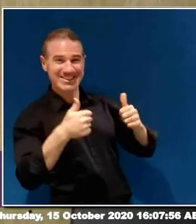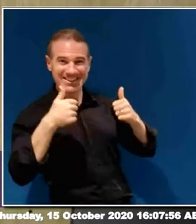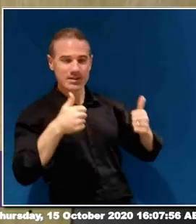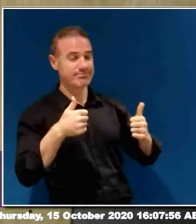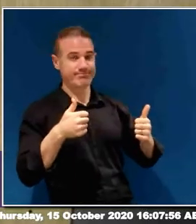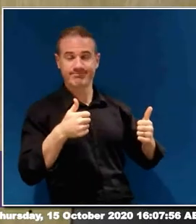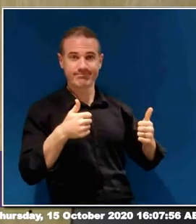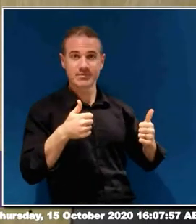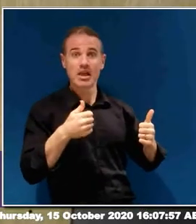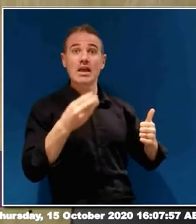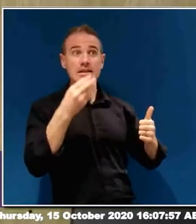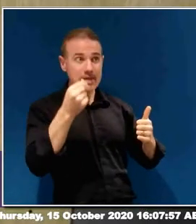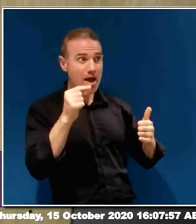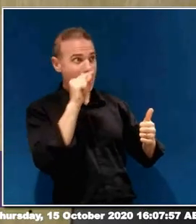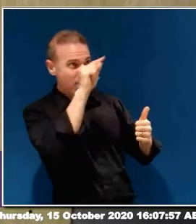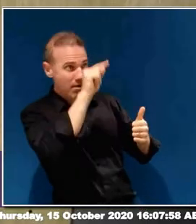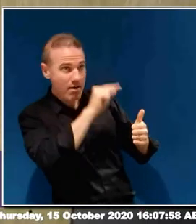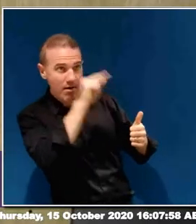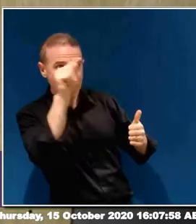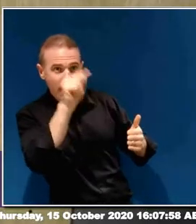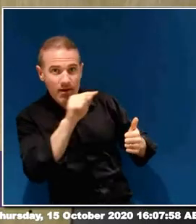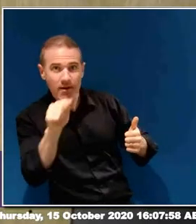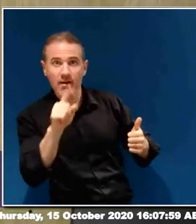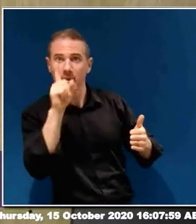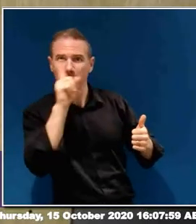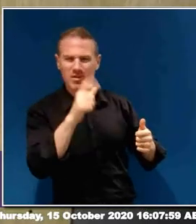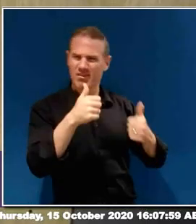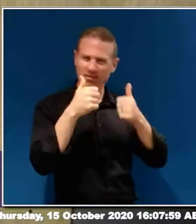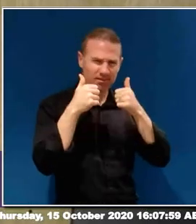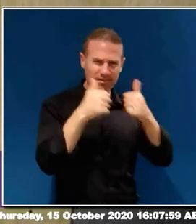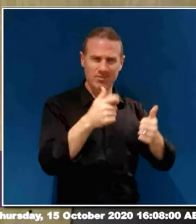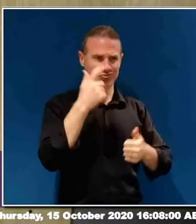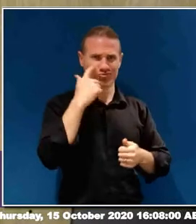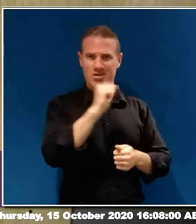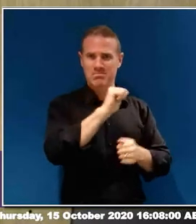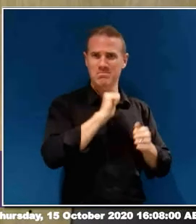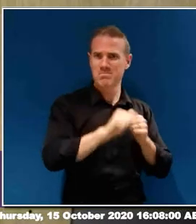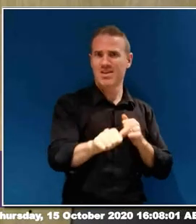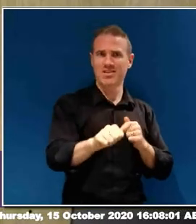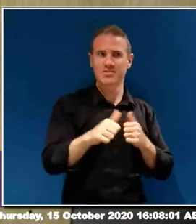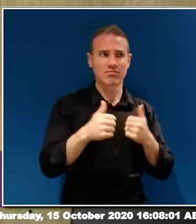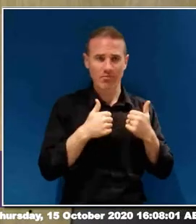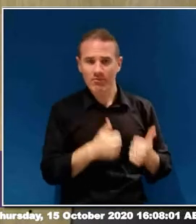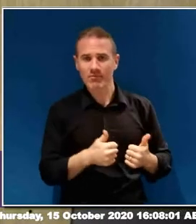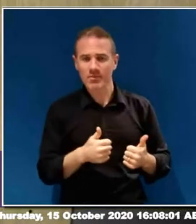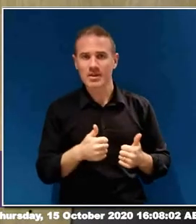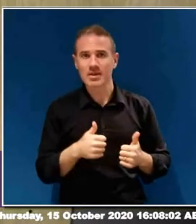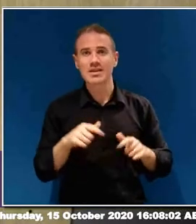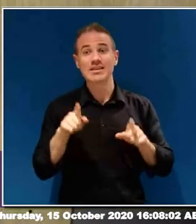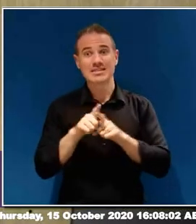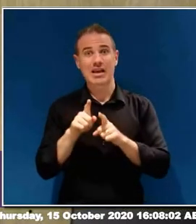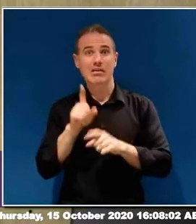doing the best that they can. I think Associate Professor Poed made a really very important